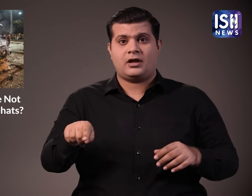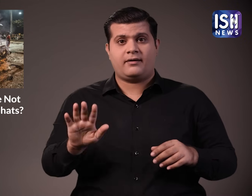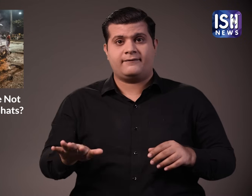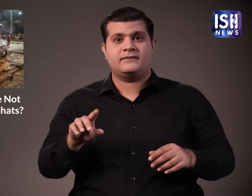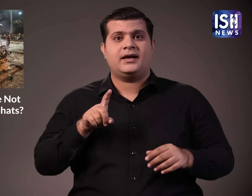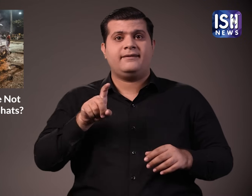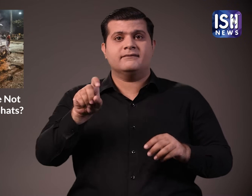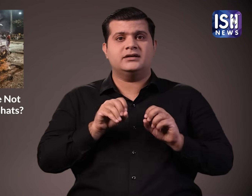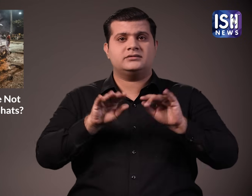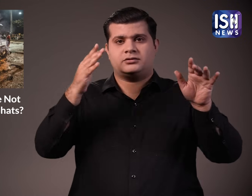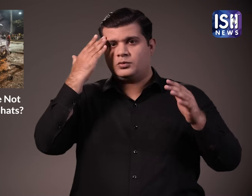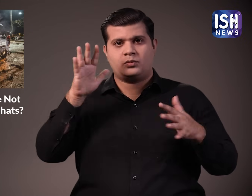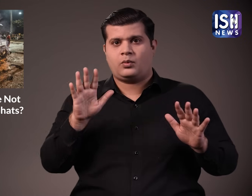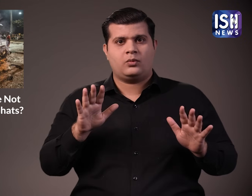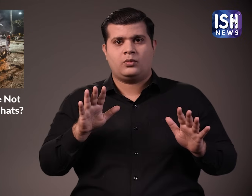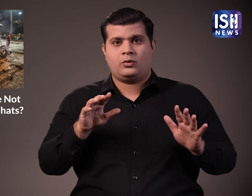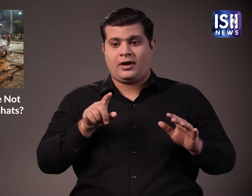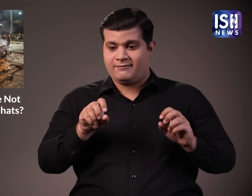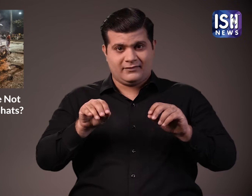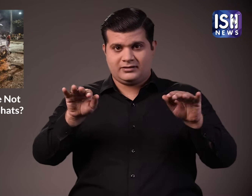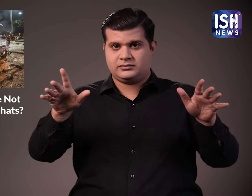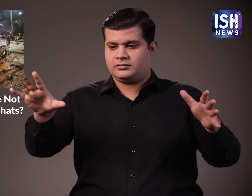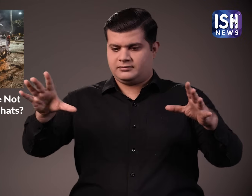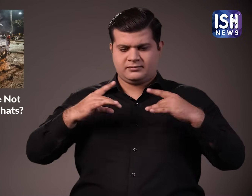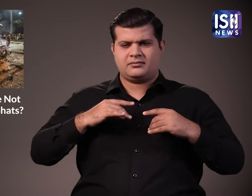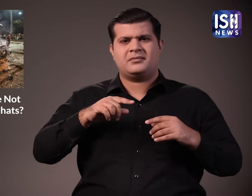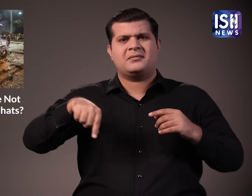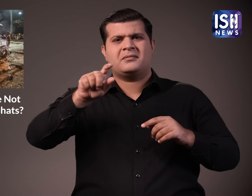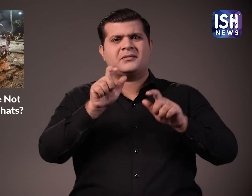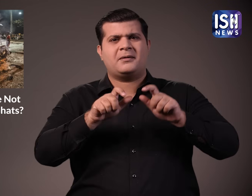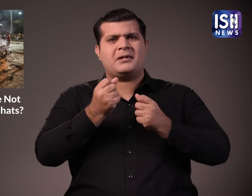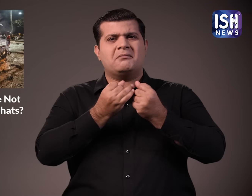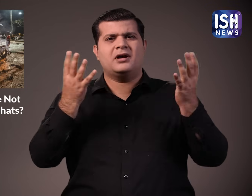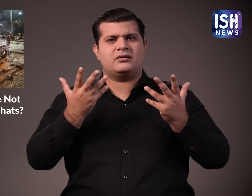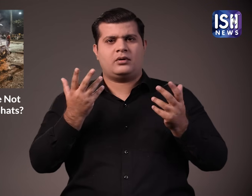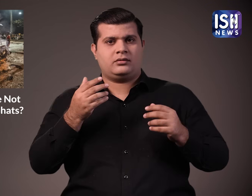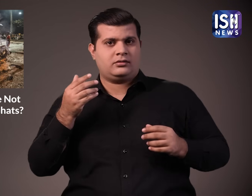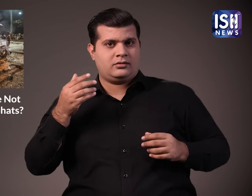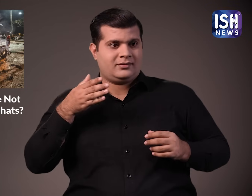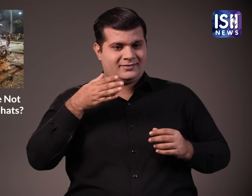Therefore, there is always a chance of the virus and bacteria getting transferred to other people.